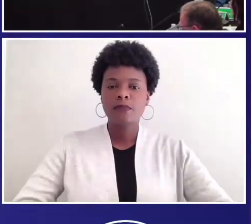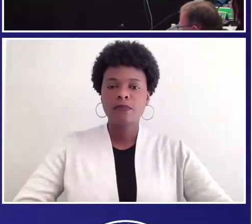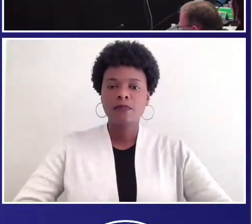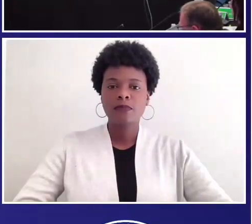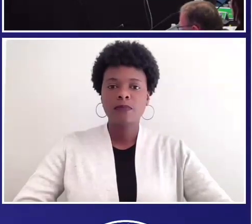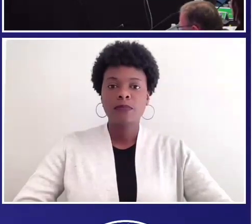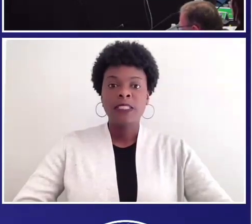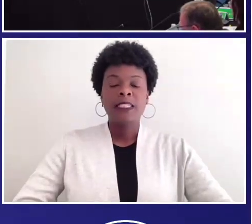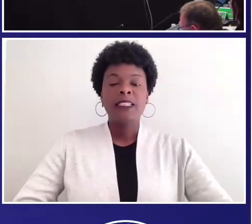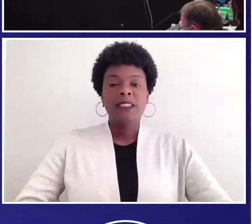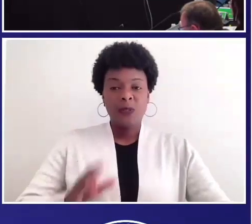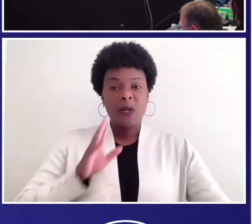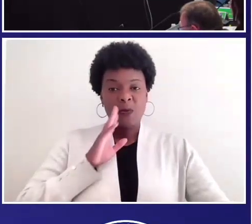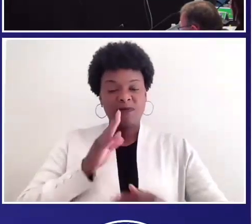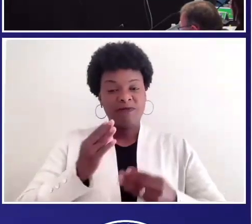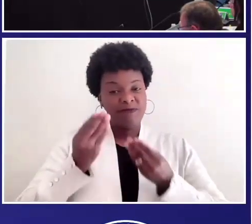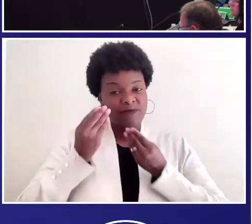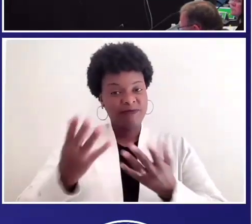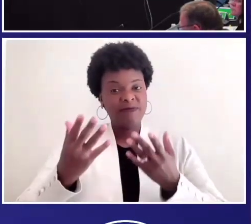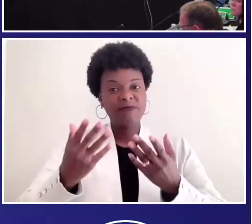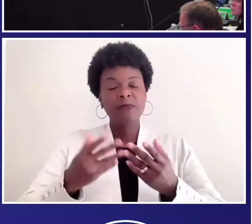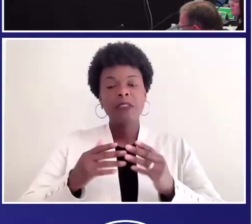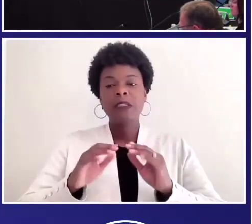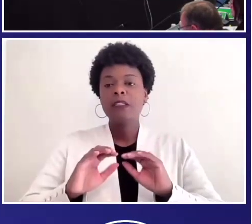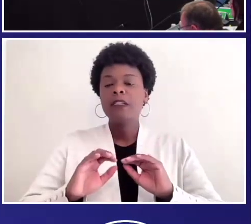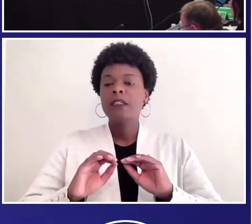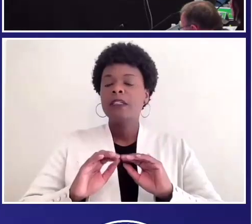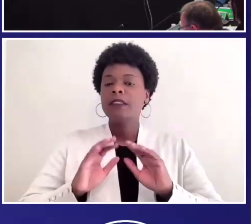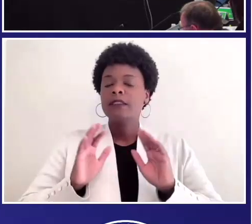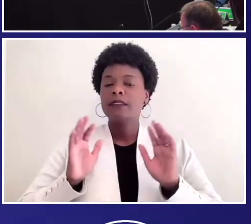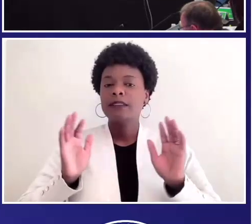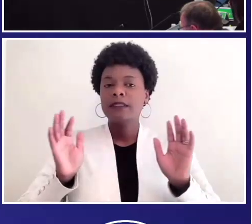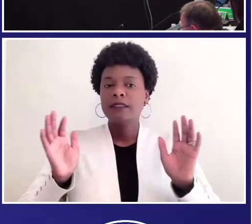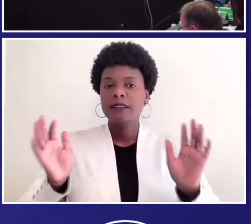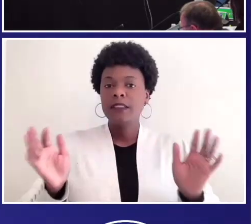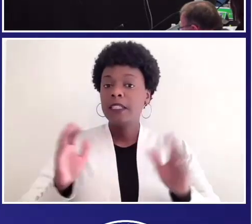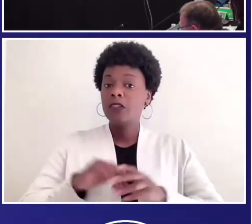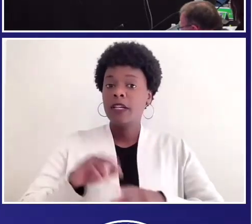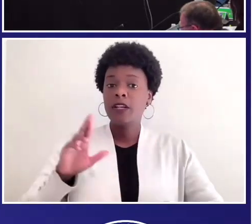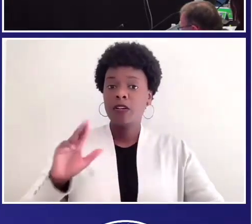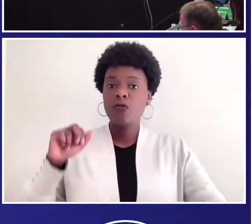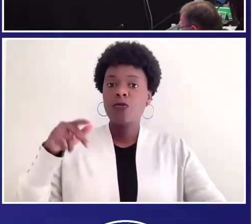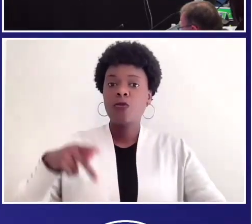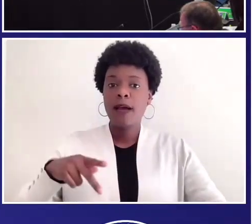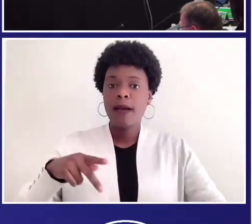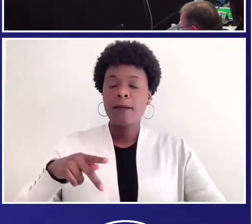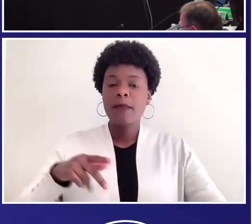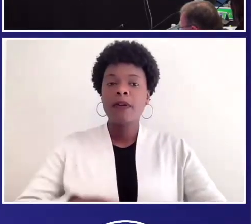aid, friends. It's very clear in RAP that